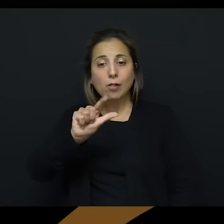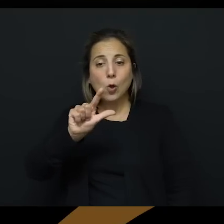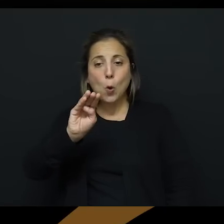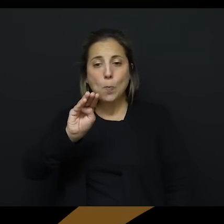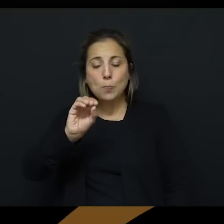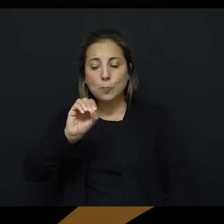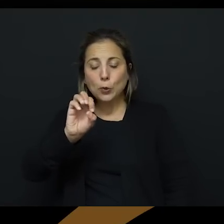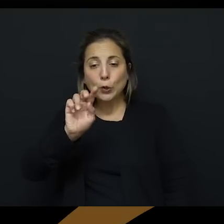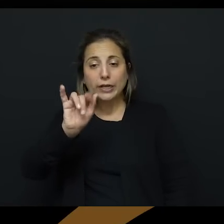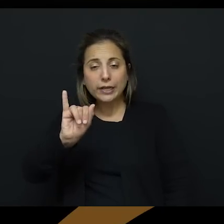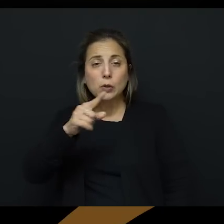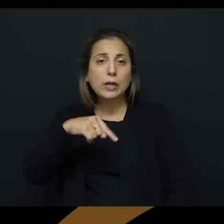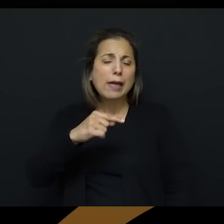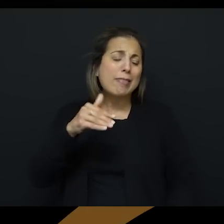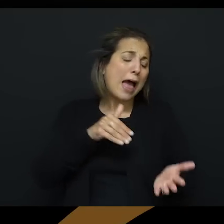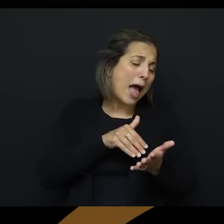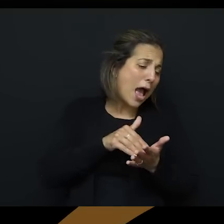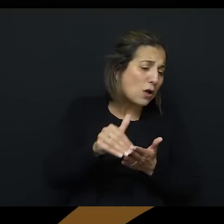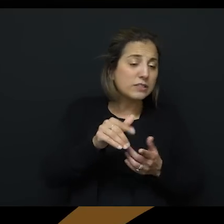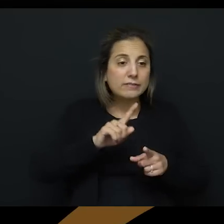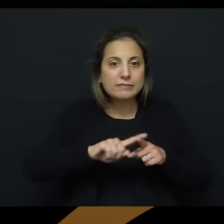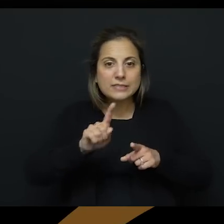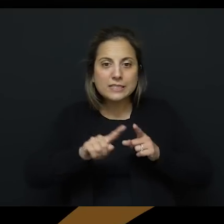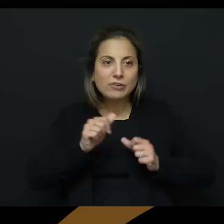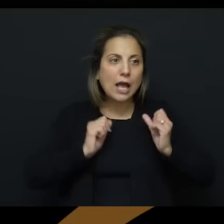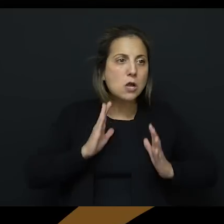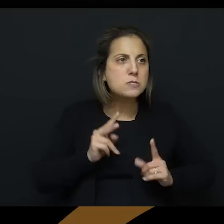from all over the world. And Aria just shined.